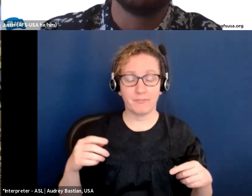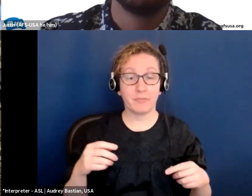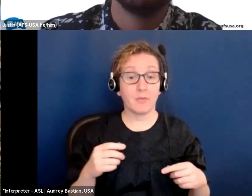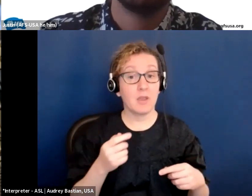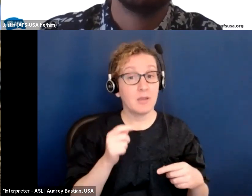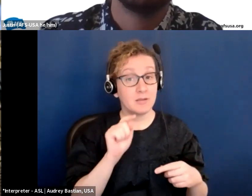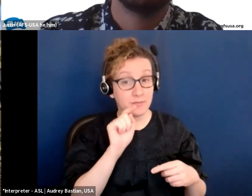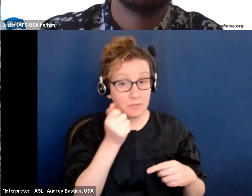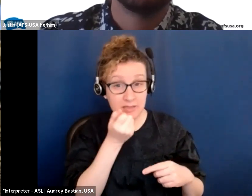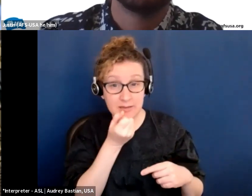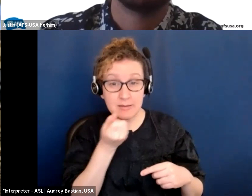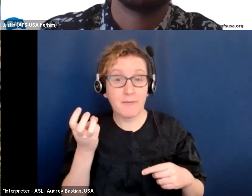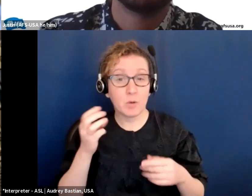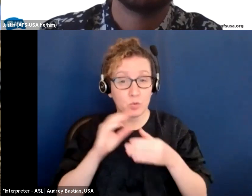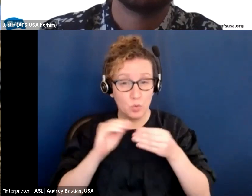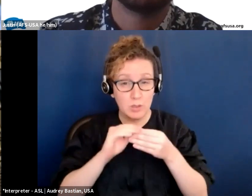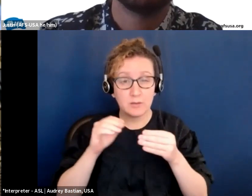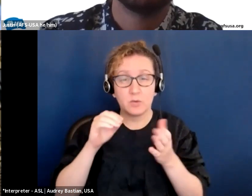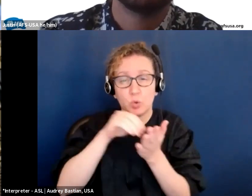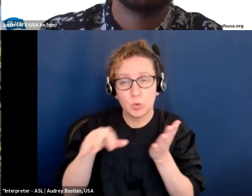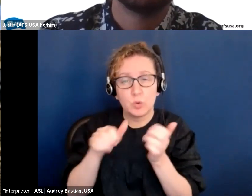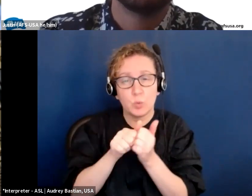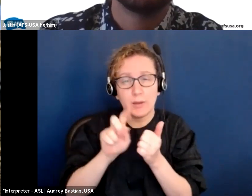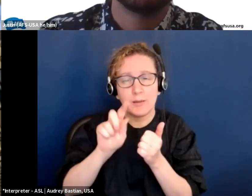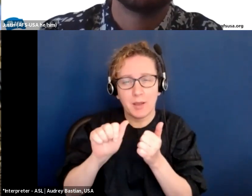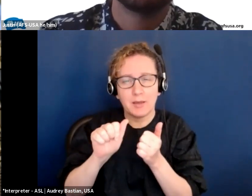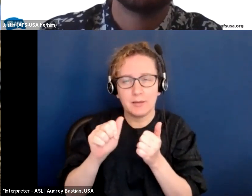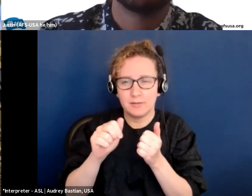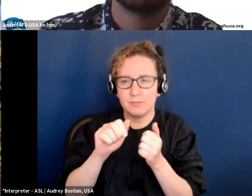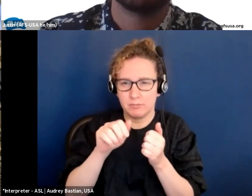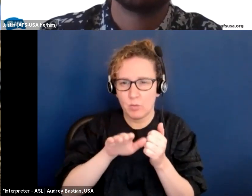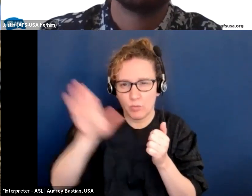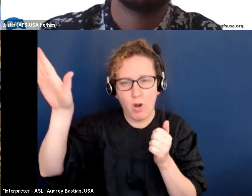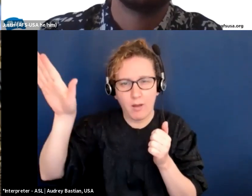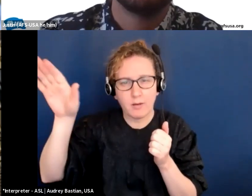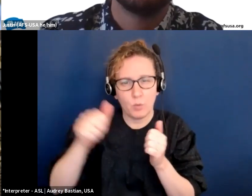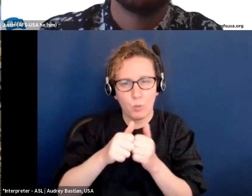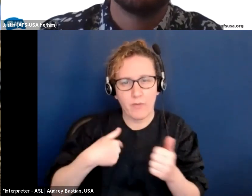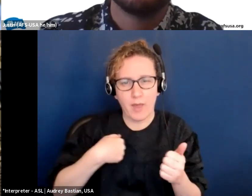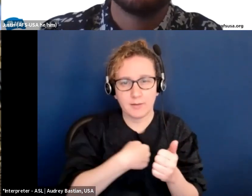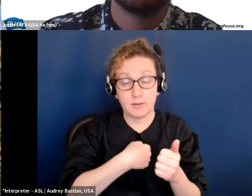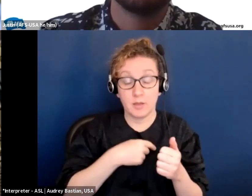with disabilities who have gone abroad with us. Those range from learning disabilities